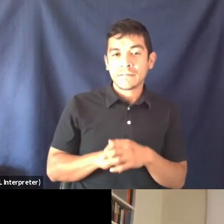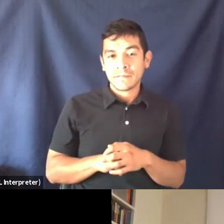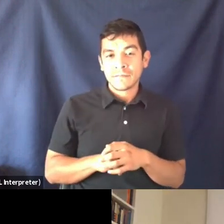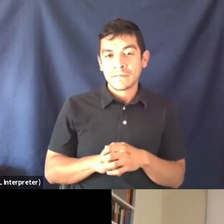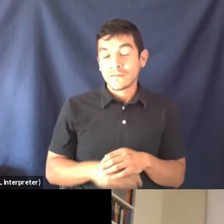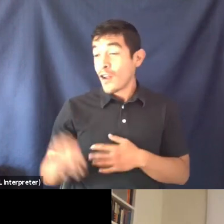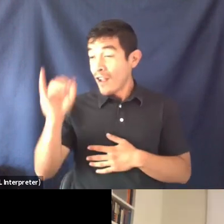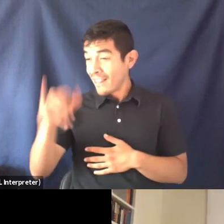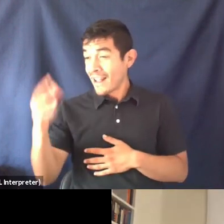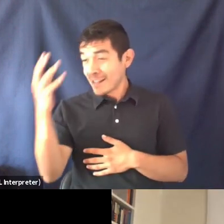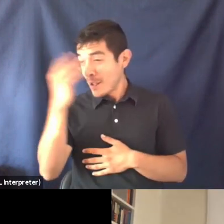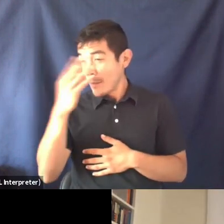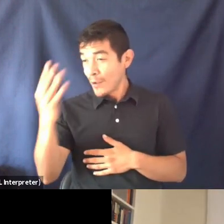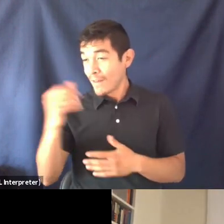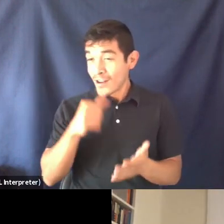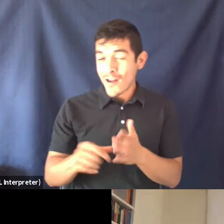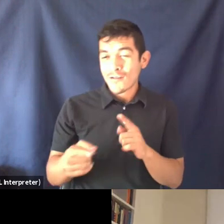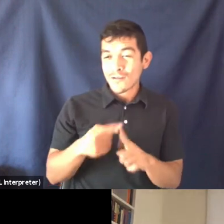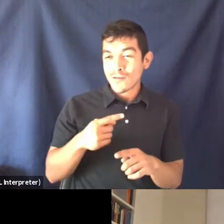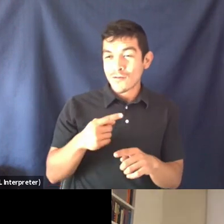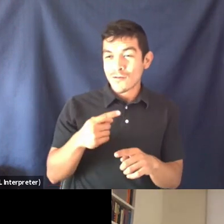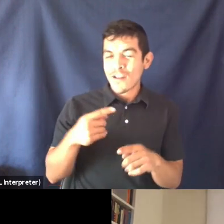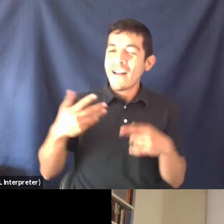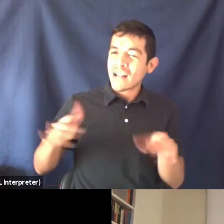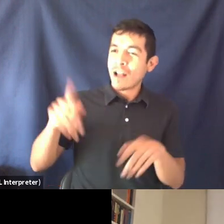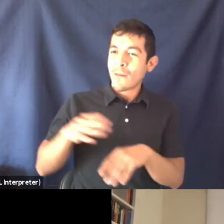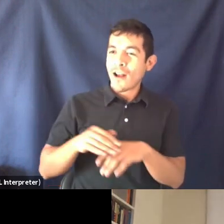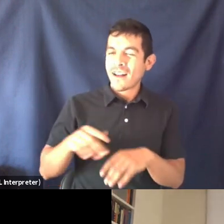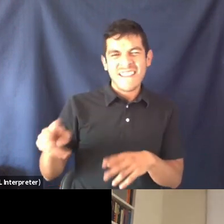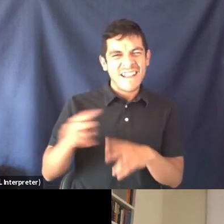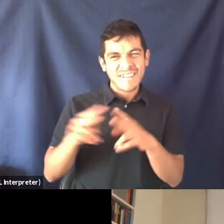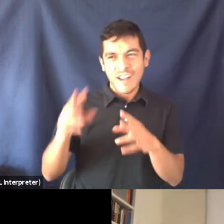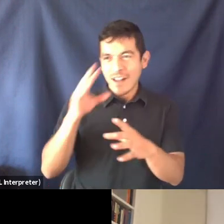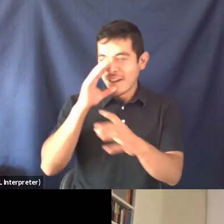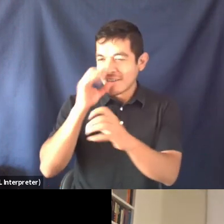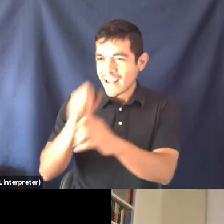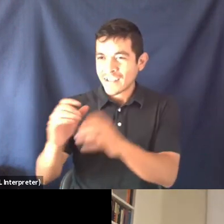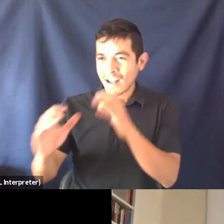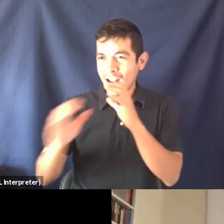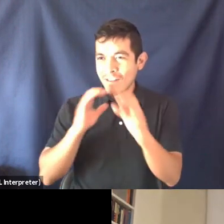And this has been such a fascinating conversation. Elizabeth, thank you so much. Thank you for your wonderful film